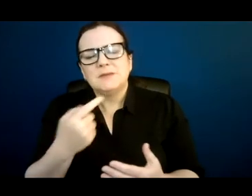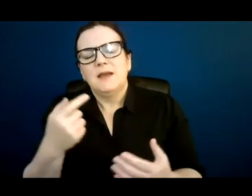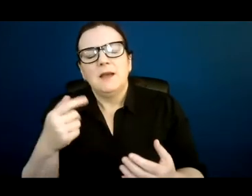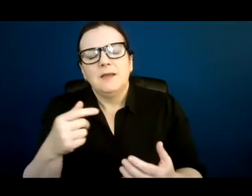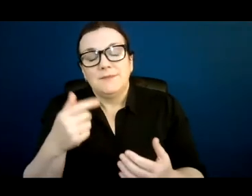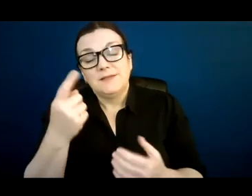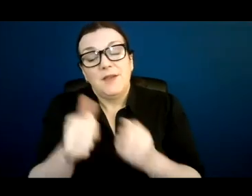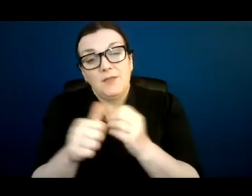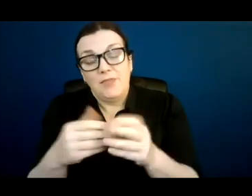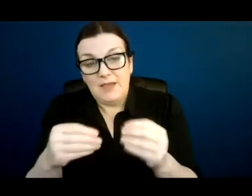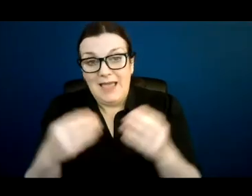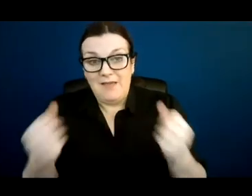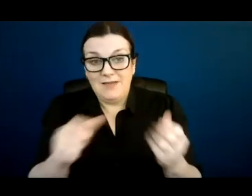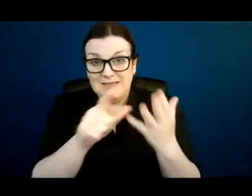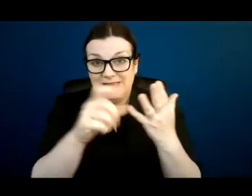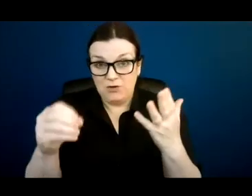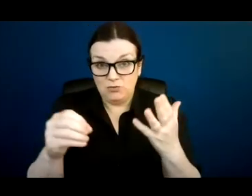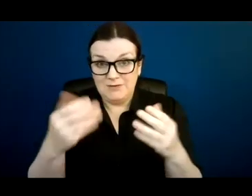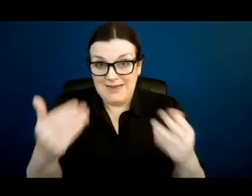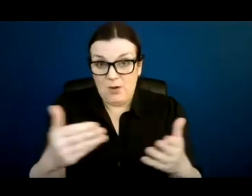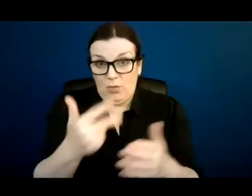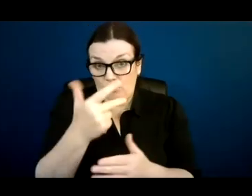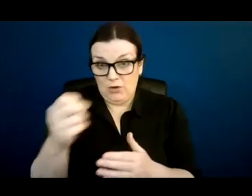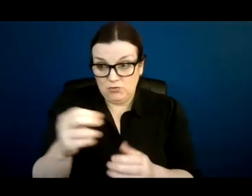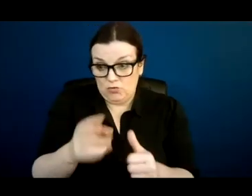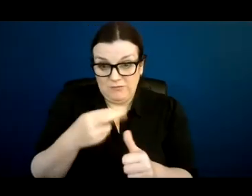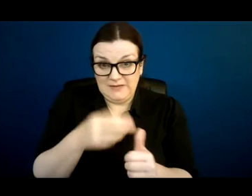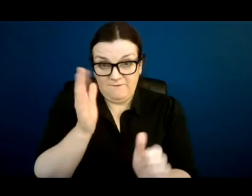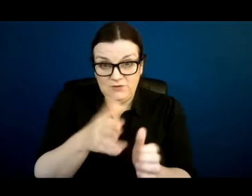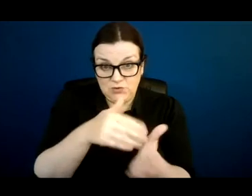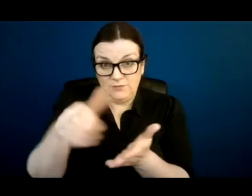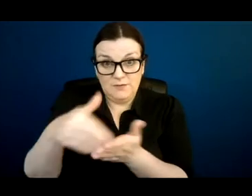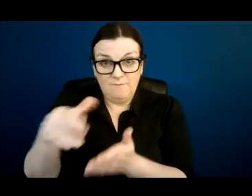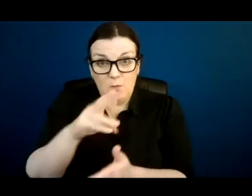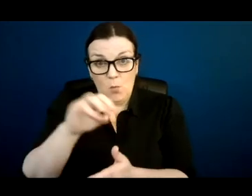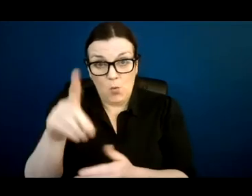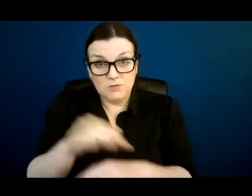we have already 300 already dismissals. The actual work involved in dismissing somebody,